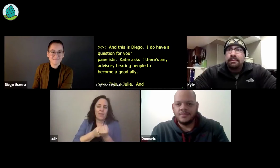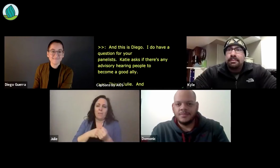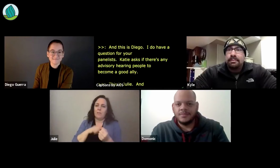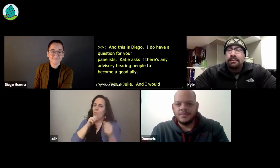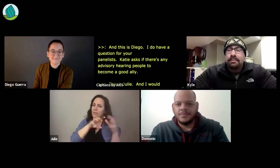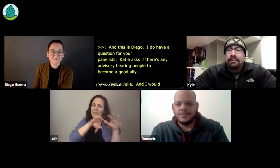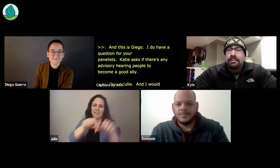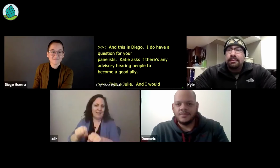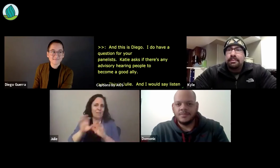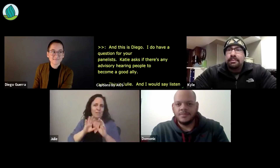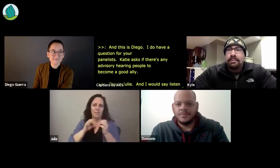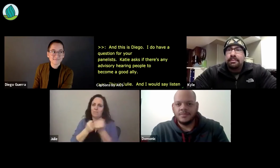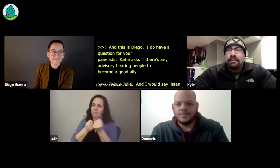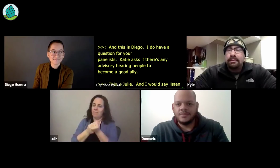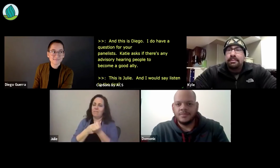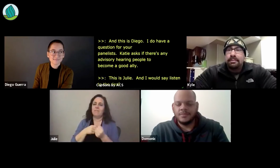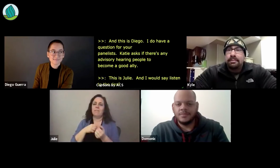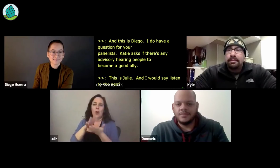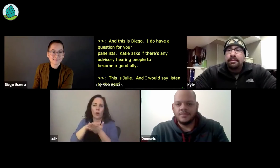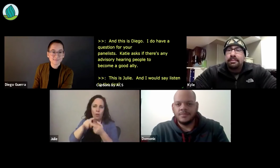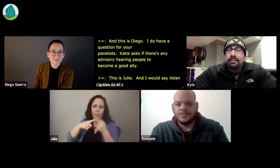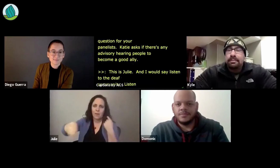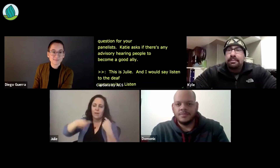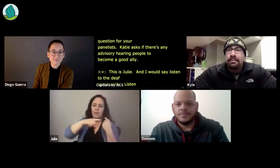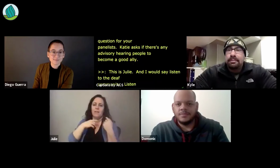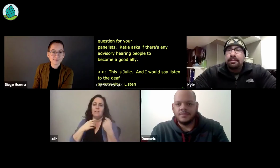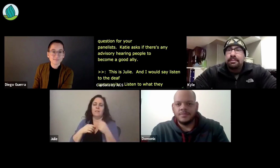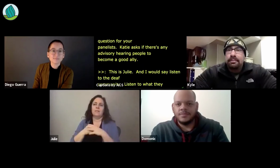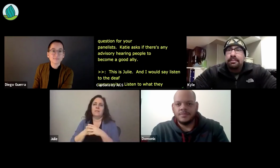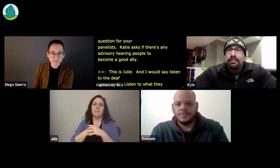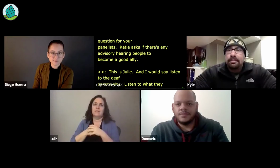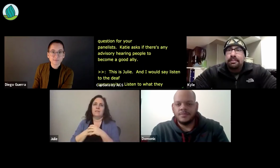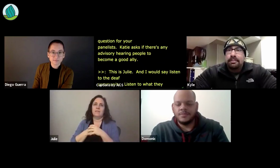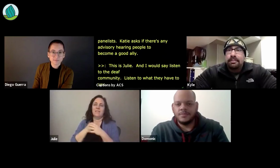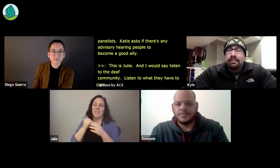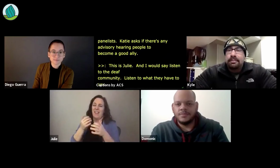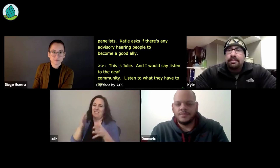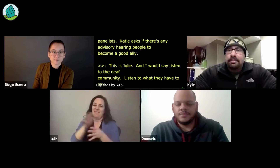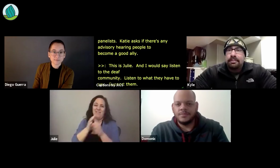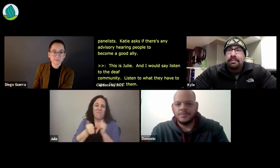Support. Learn about the community, about those folks. That is absolutely priority.